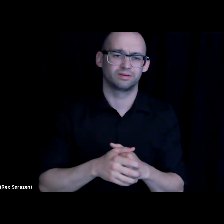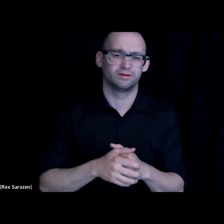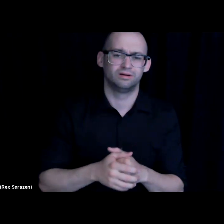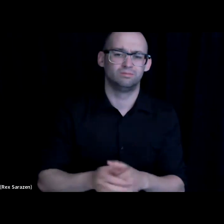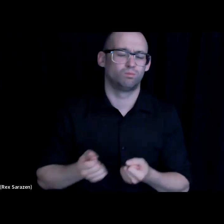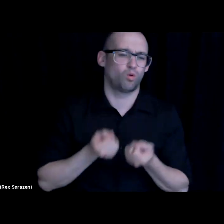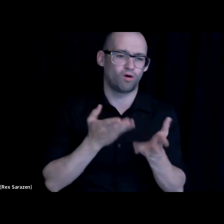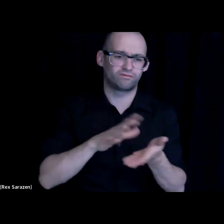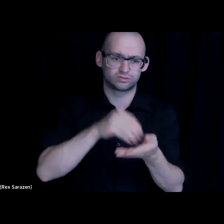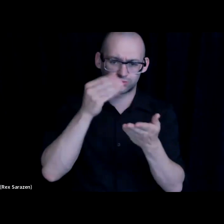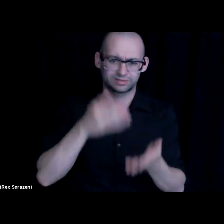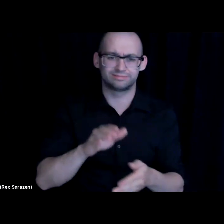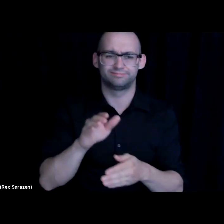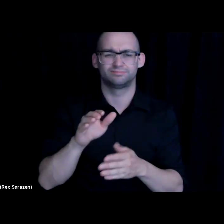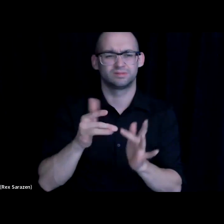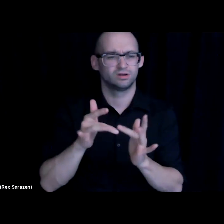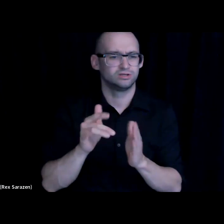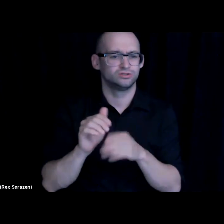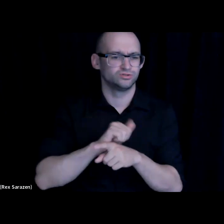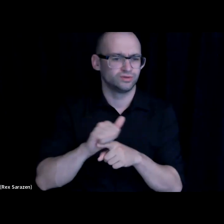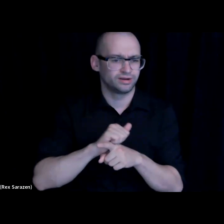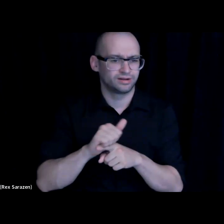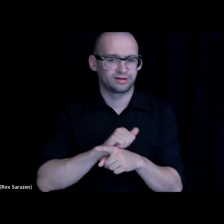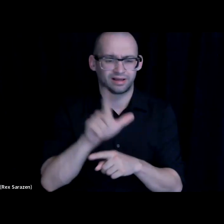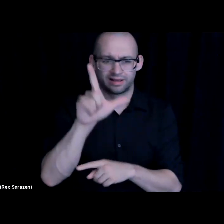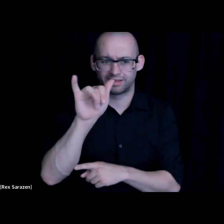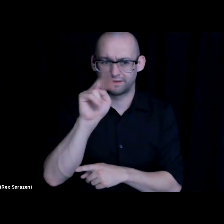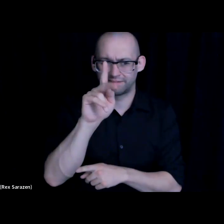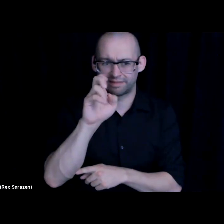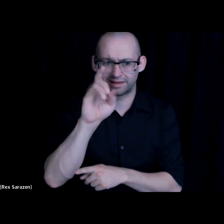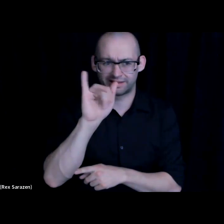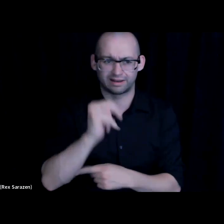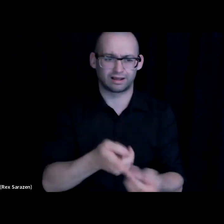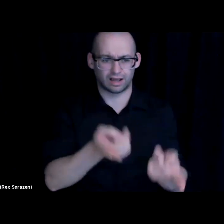skills training. So we've had LinkedIn come in, we've had apple do a couple of trainings